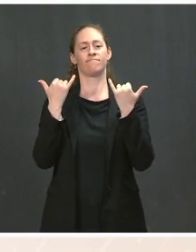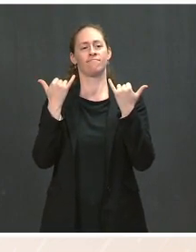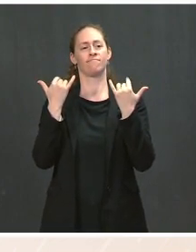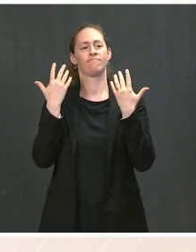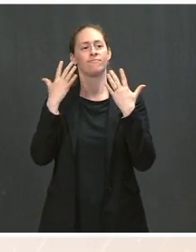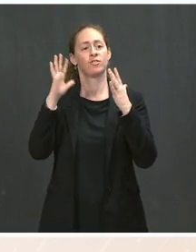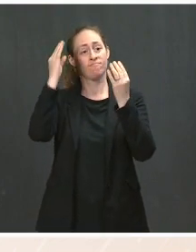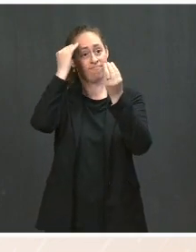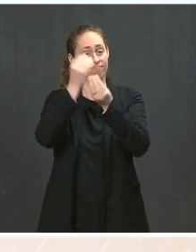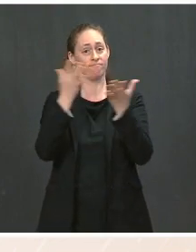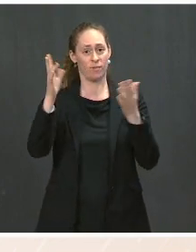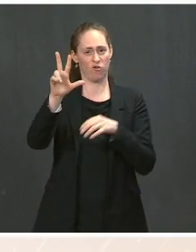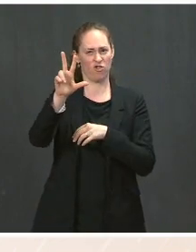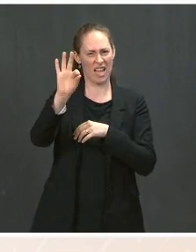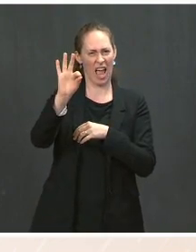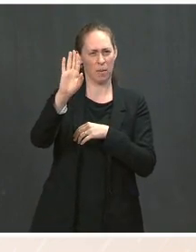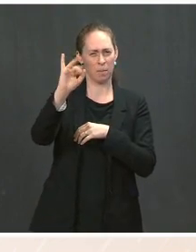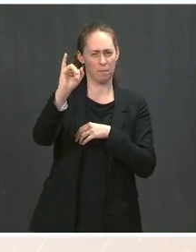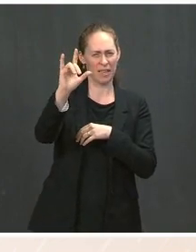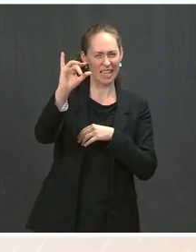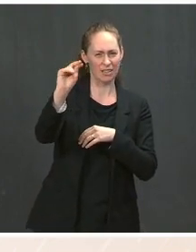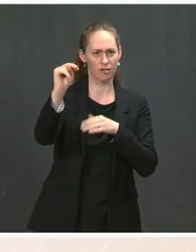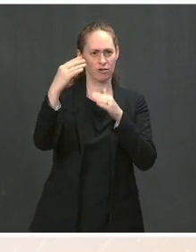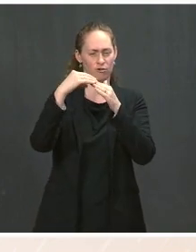of American Rescue Plan funds to states, territories,